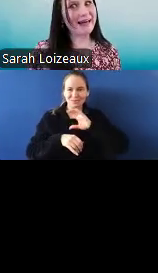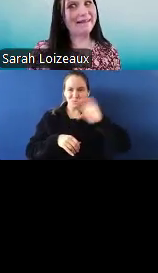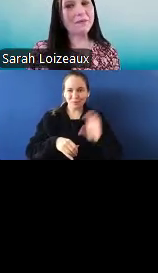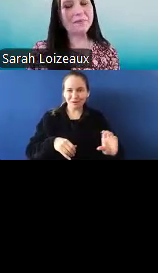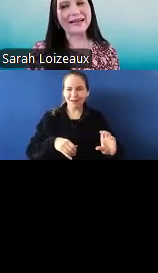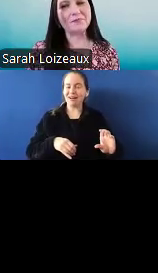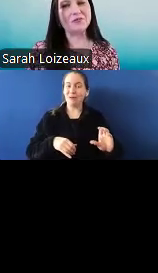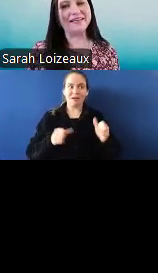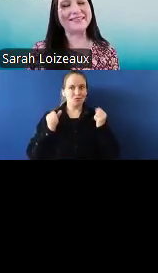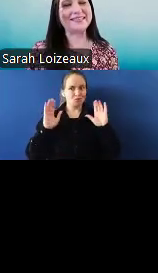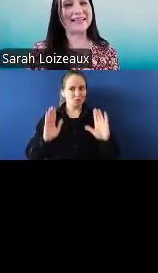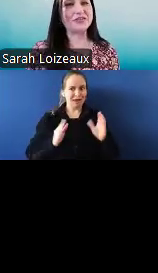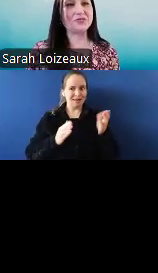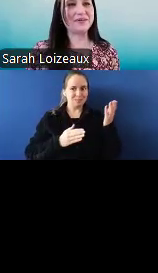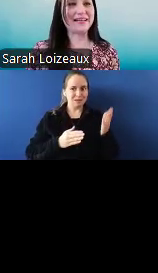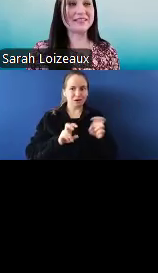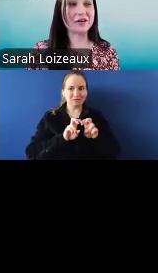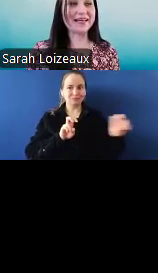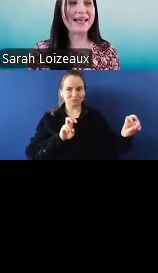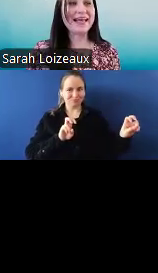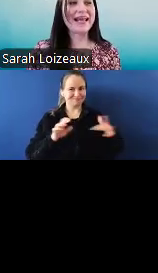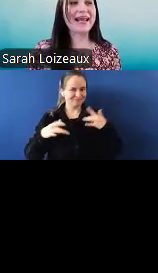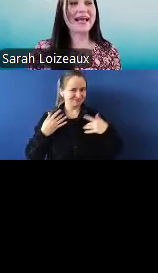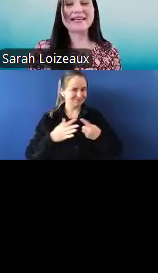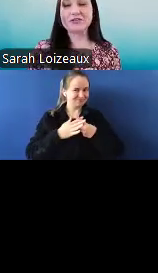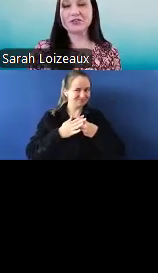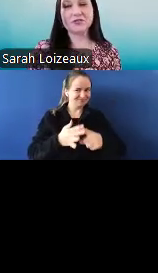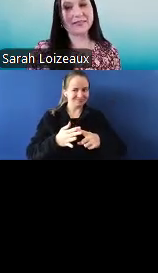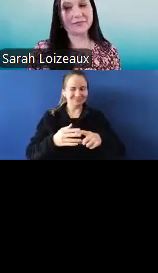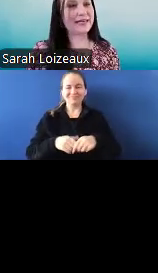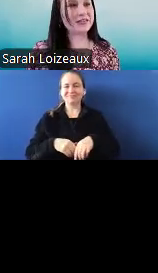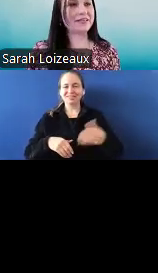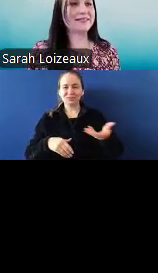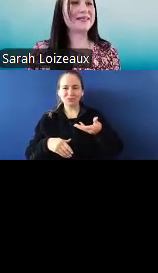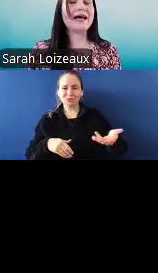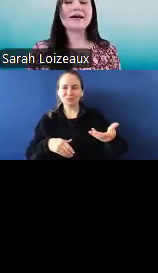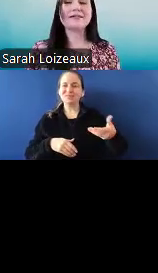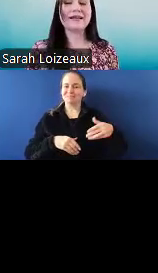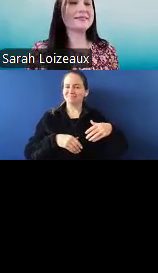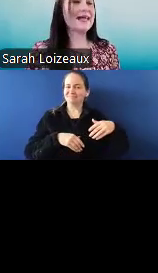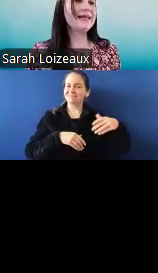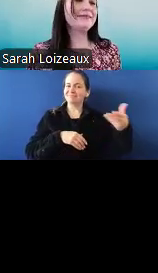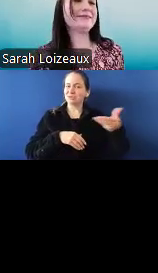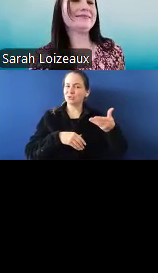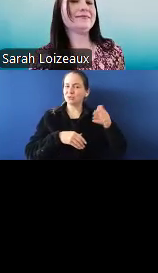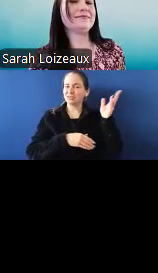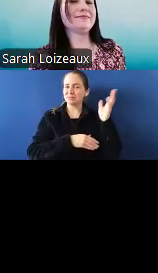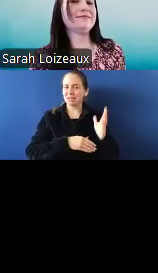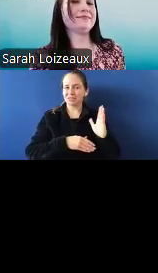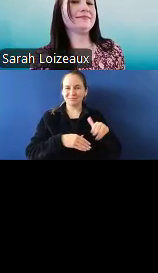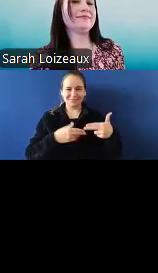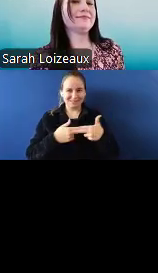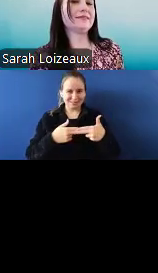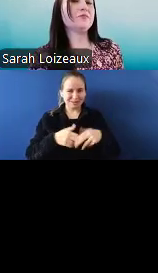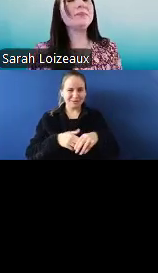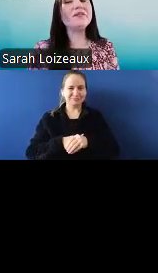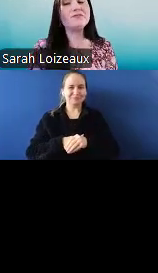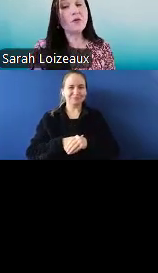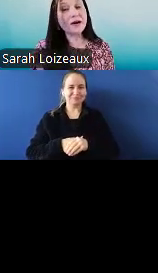lineup, and I'm really excited to get started and introduce the presenters. Next slide. But before